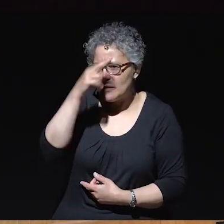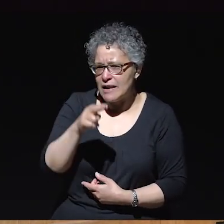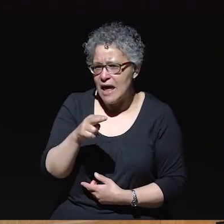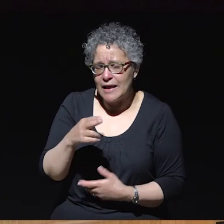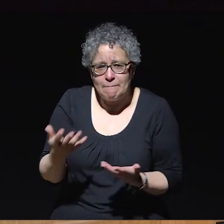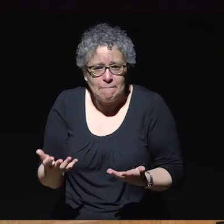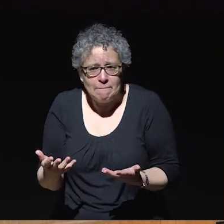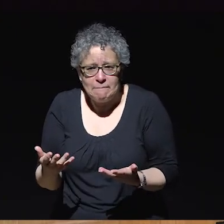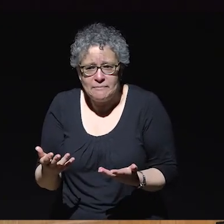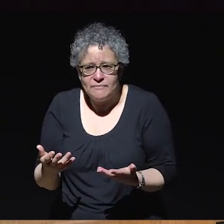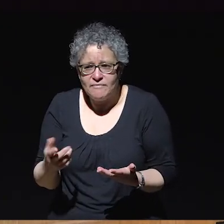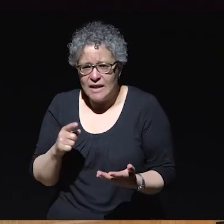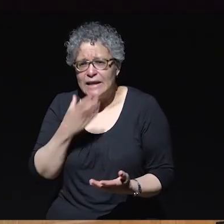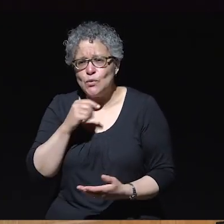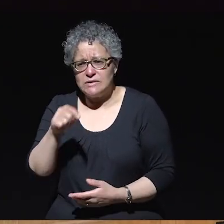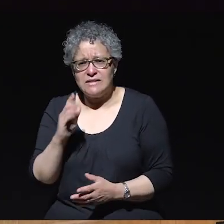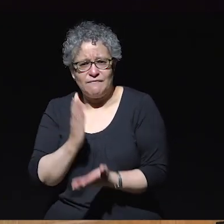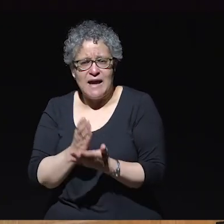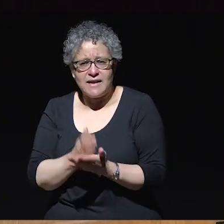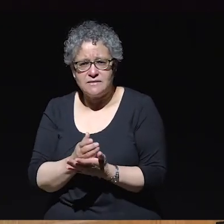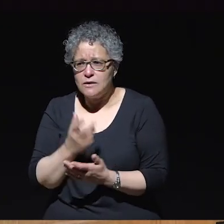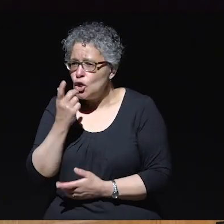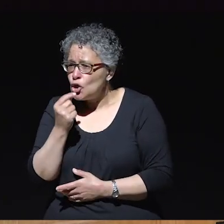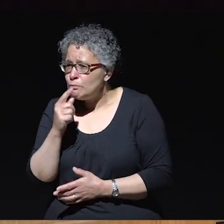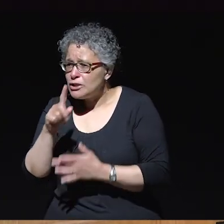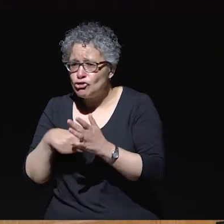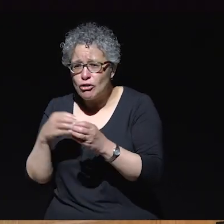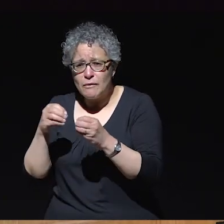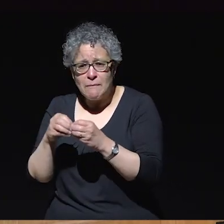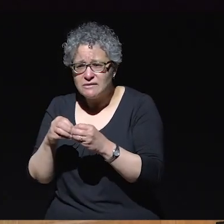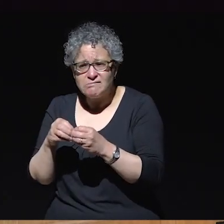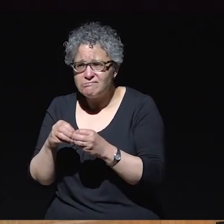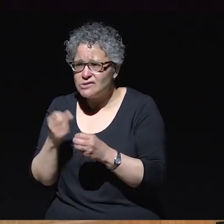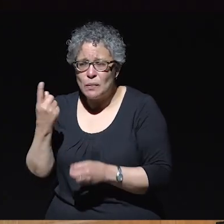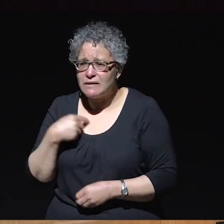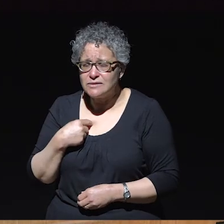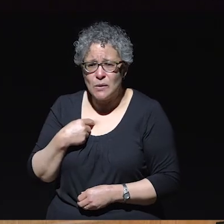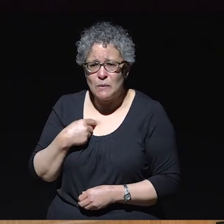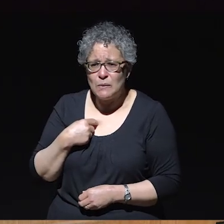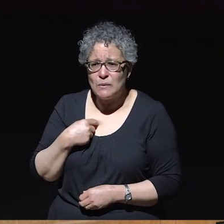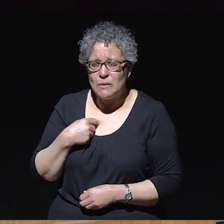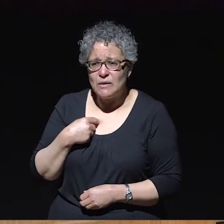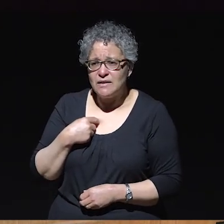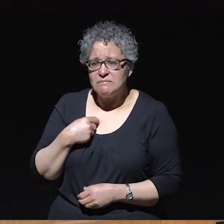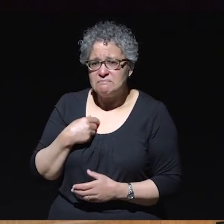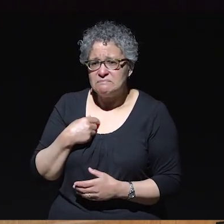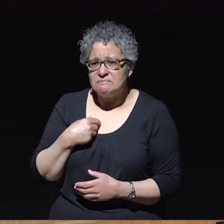who was an early owner of the painting. Well, that doesn't seem to be the case. He certainly would have been too old for a painting painted in 1770s.